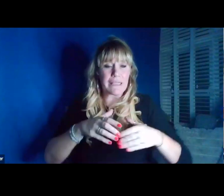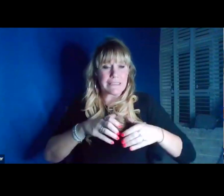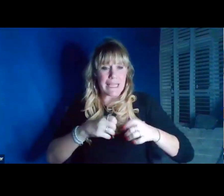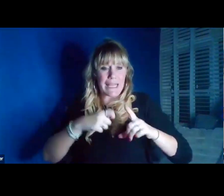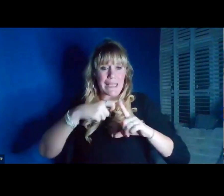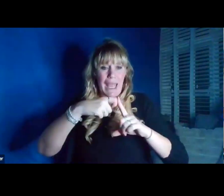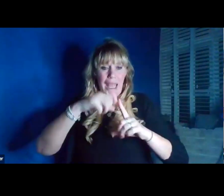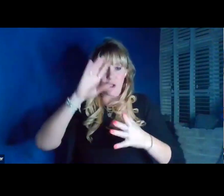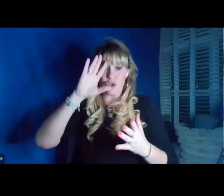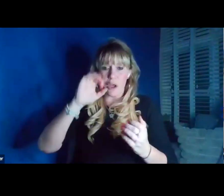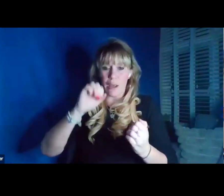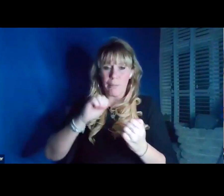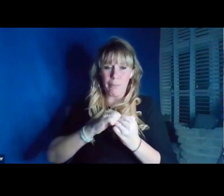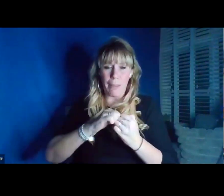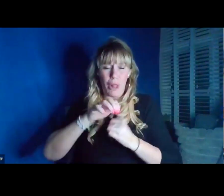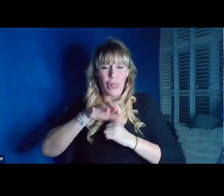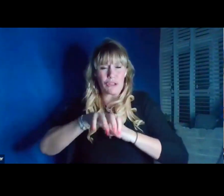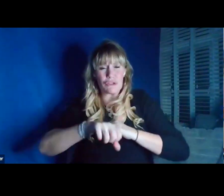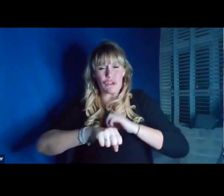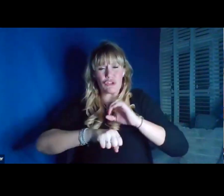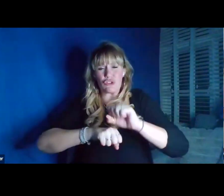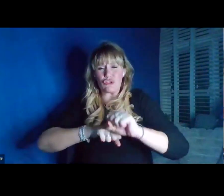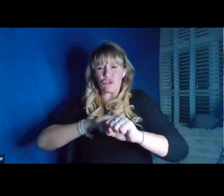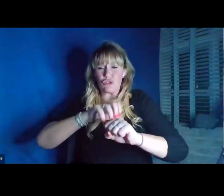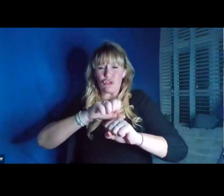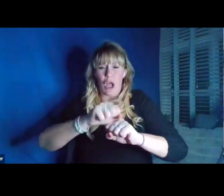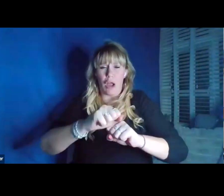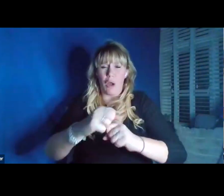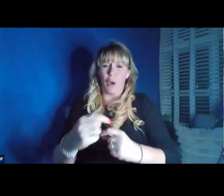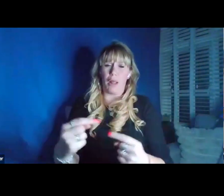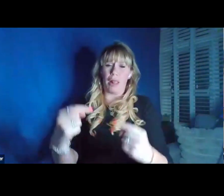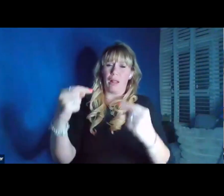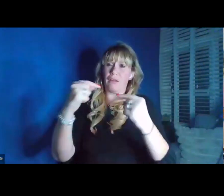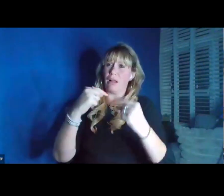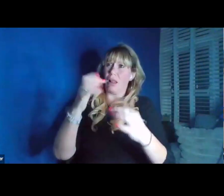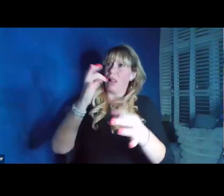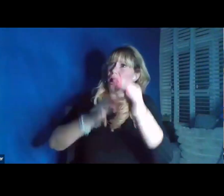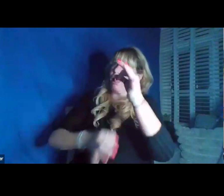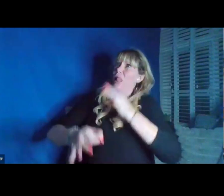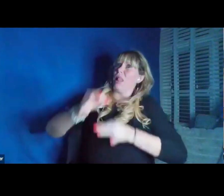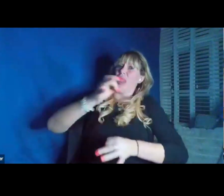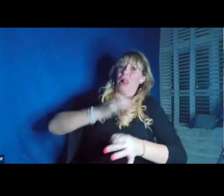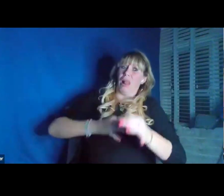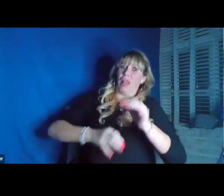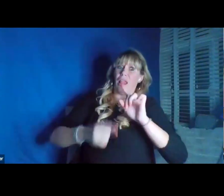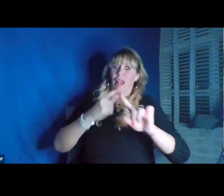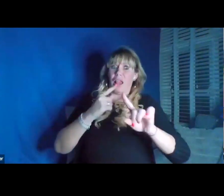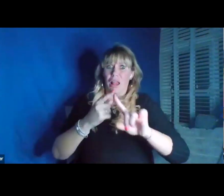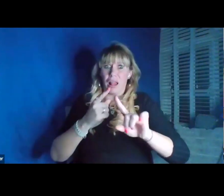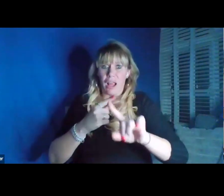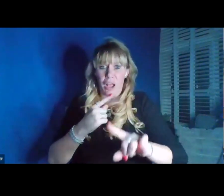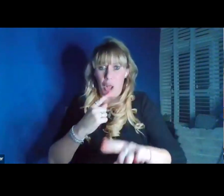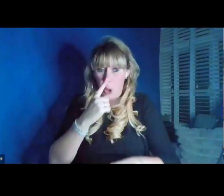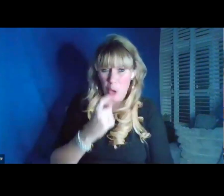4 hard years of questions, could we, should we, do it they asked? Before we move in.